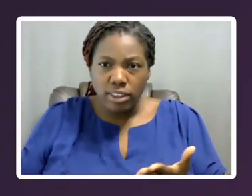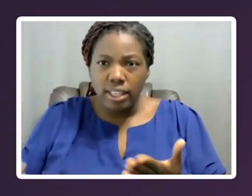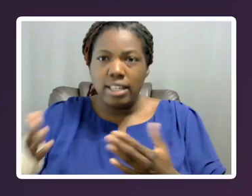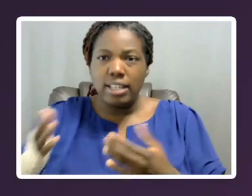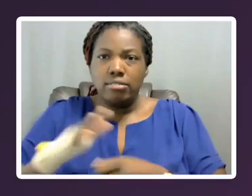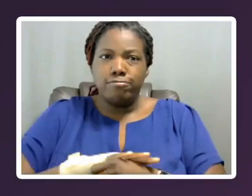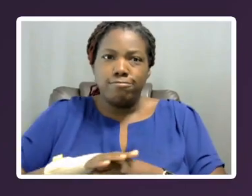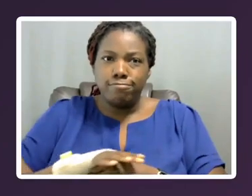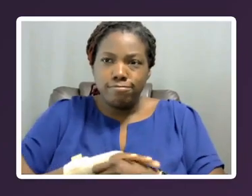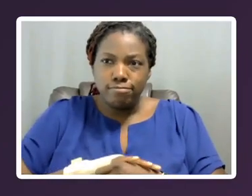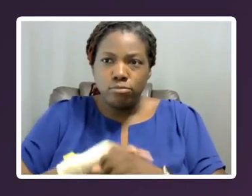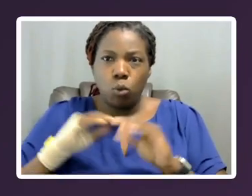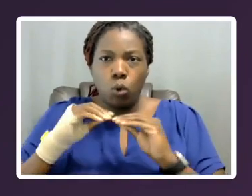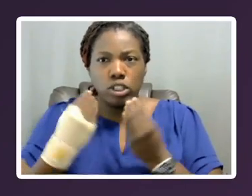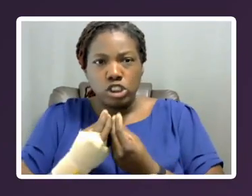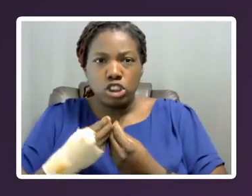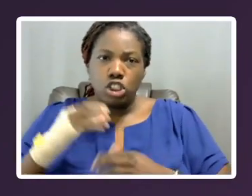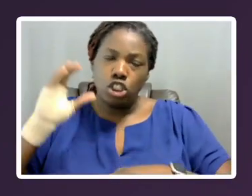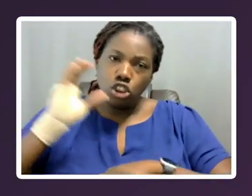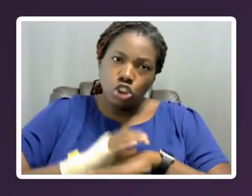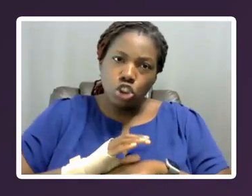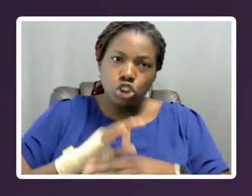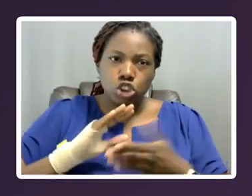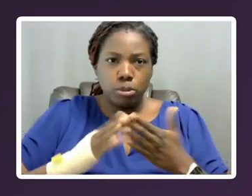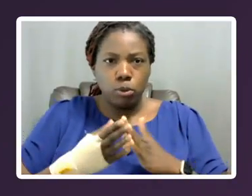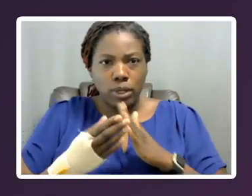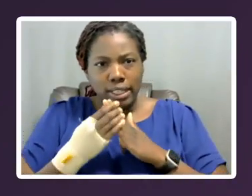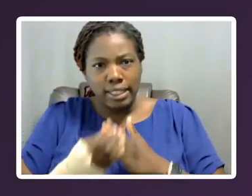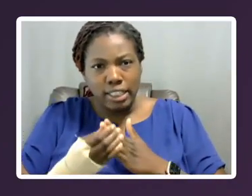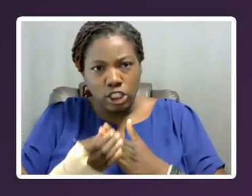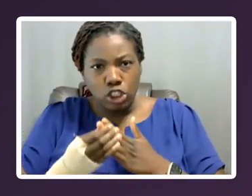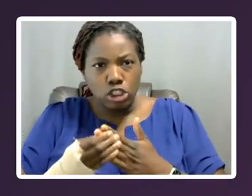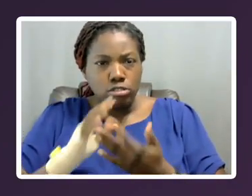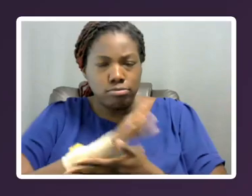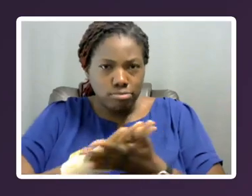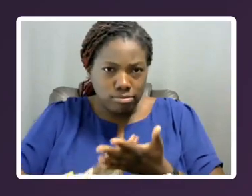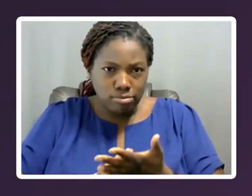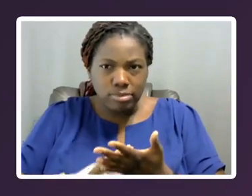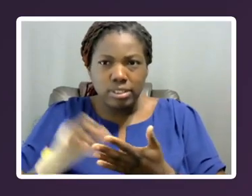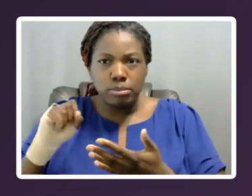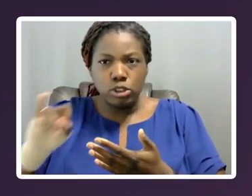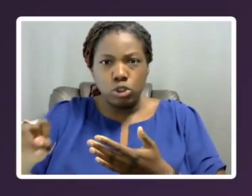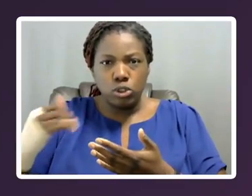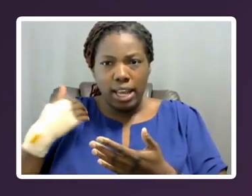churches, community leaders. And also the Smithsonian has affiliates in I believe